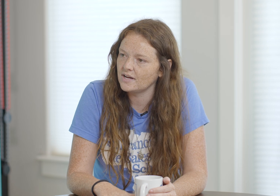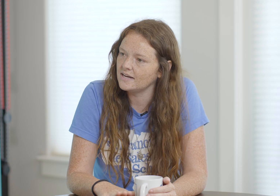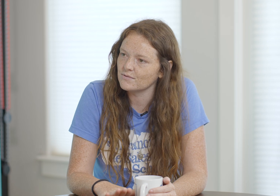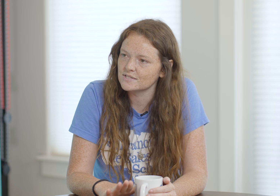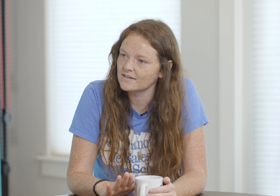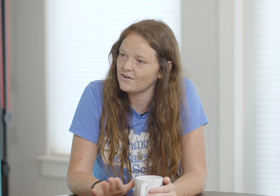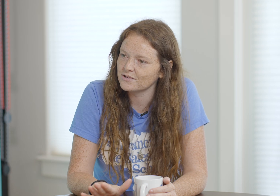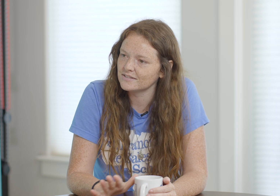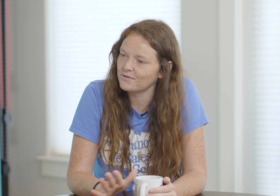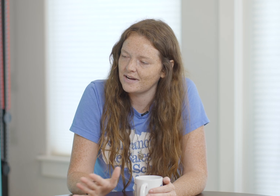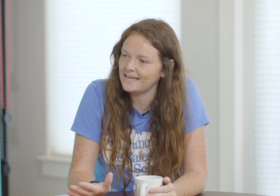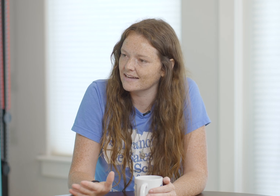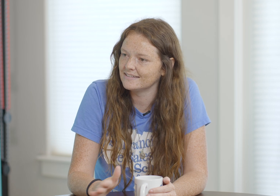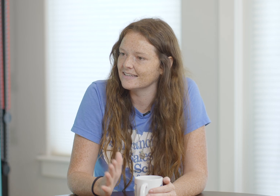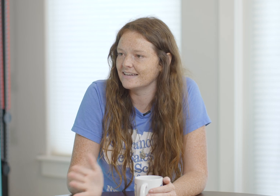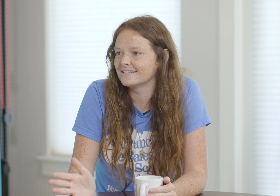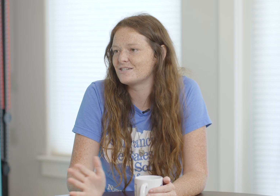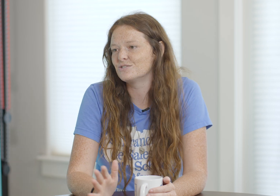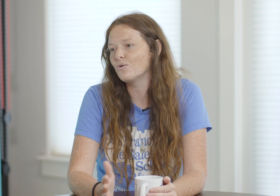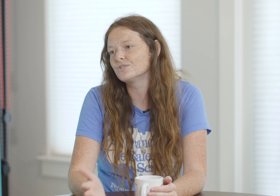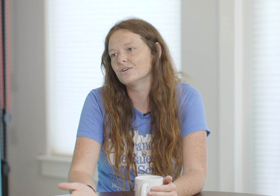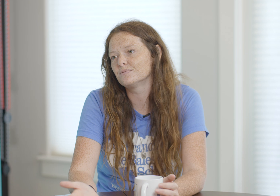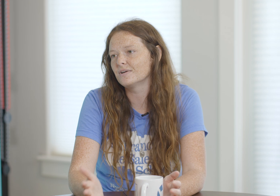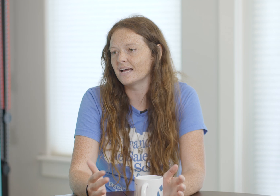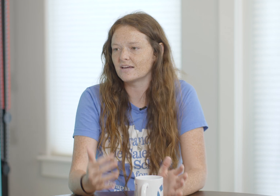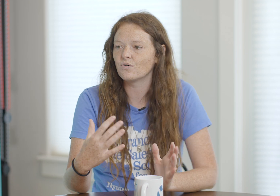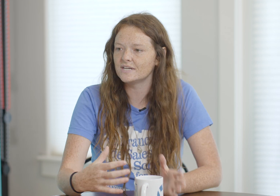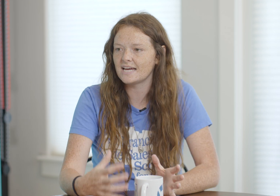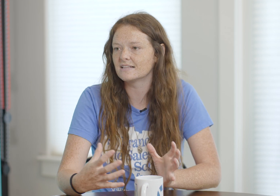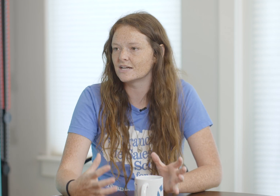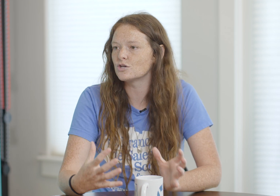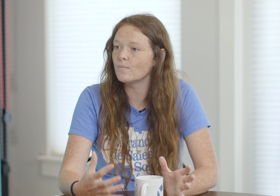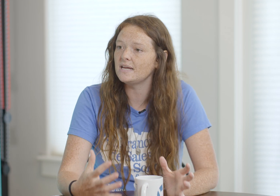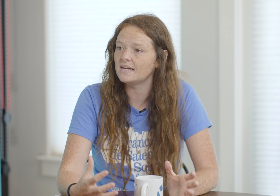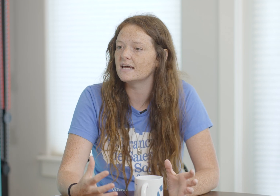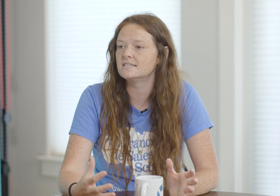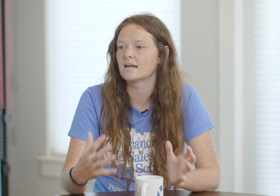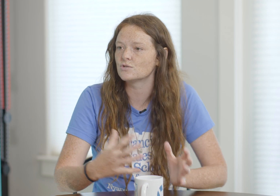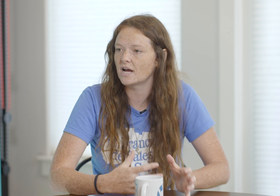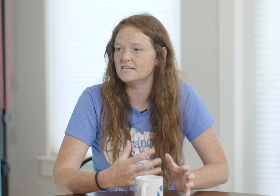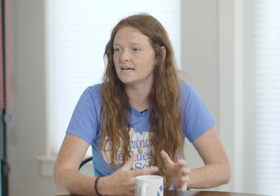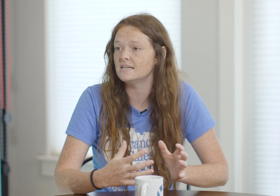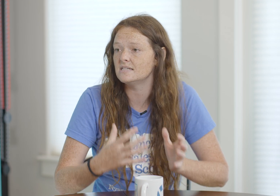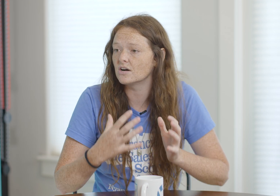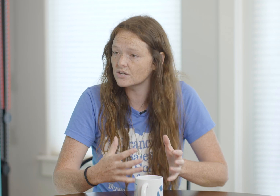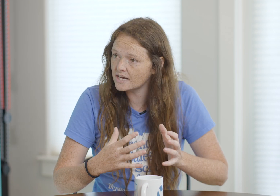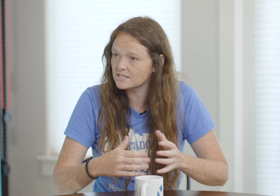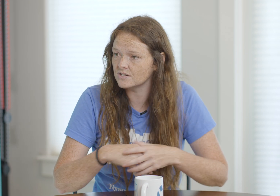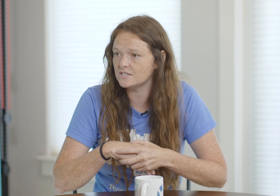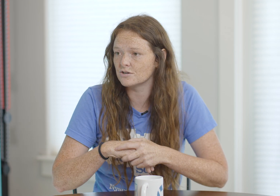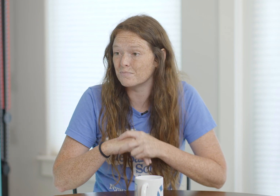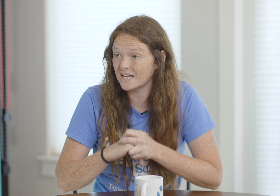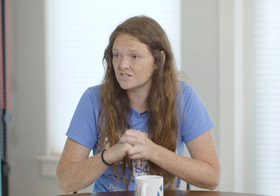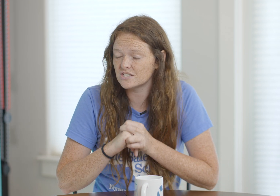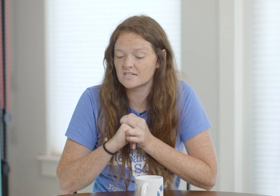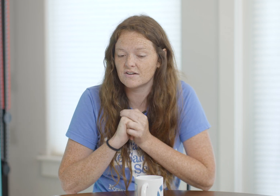And I was like, Father, no, I can't like. She's older. I can only take like so many kids. And I'm trying to take these younger kids. They're easier to manage and stuff.